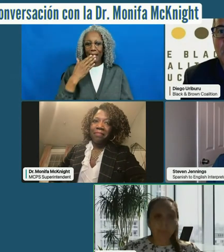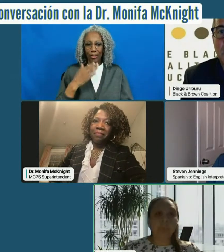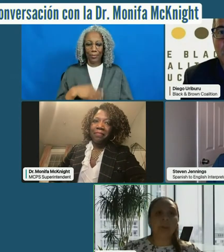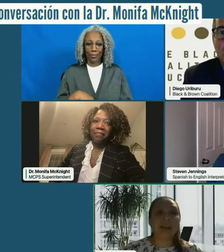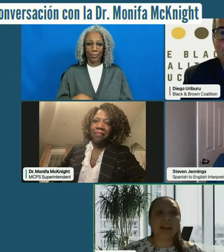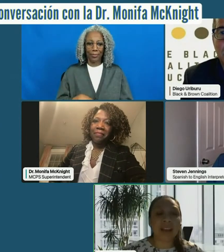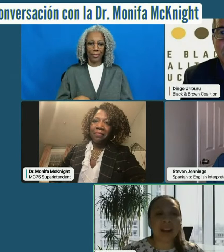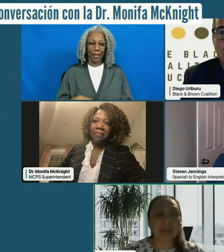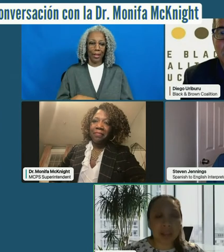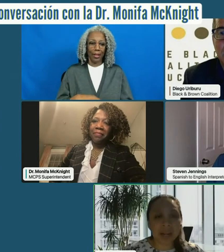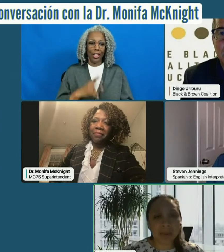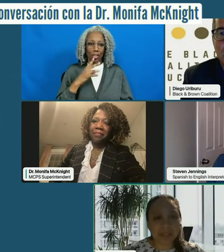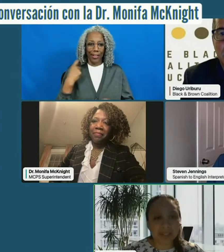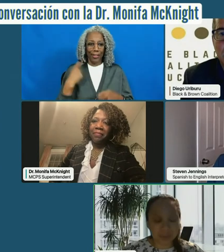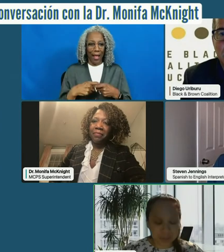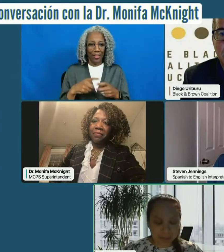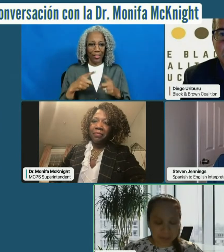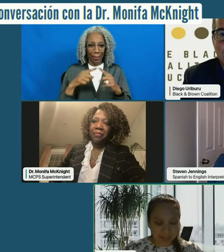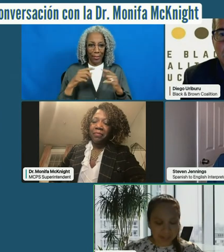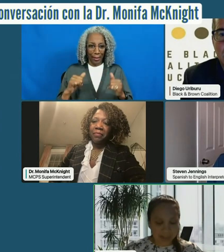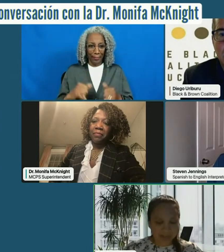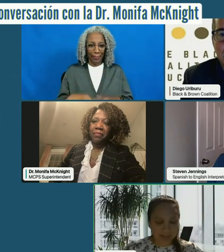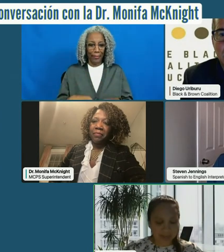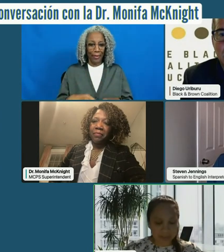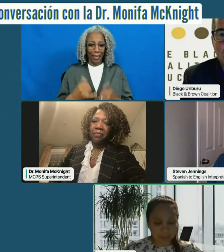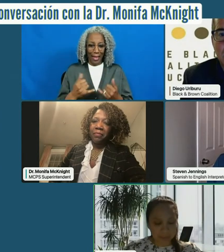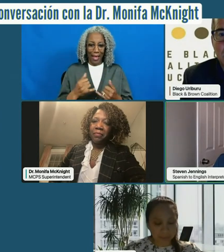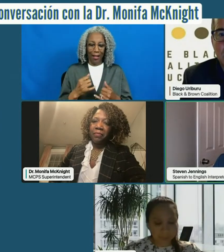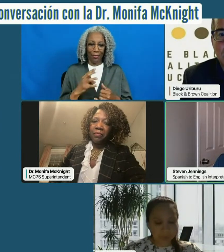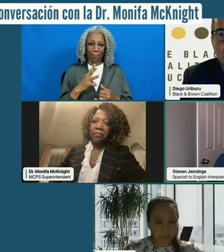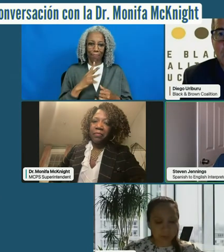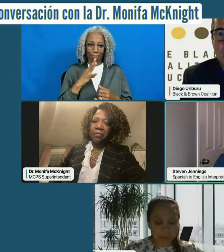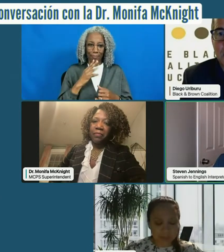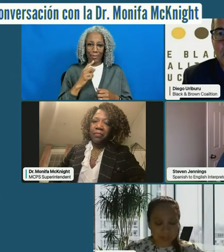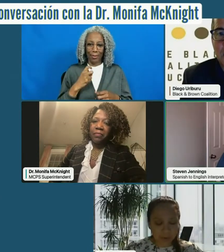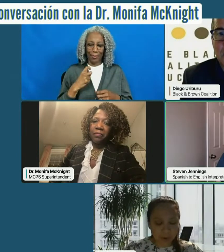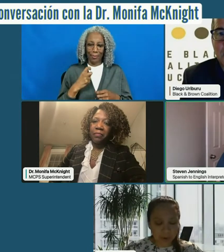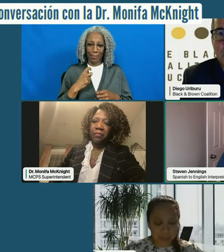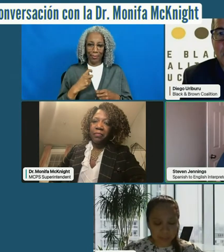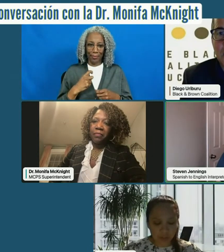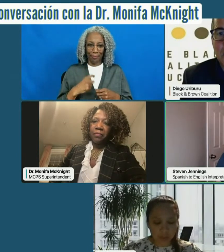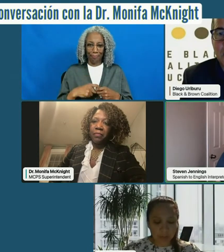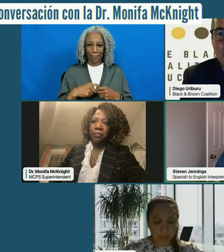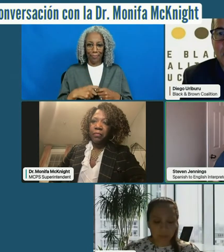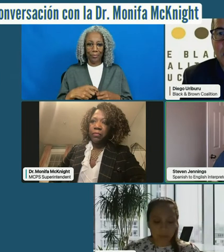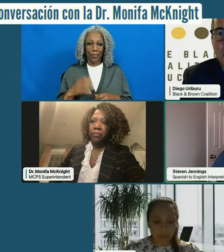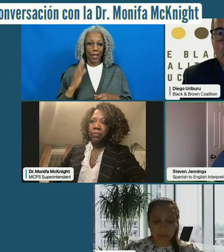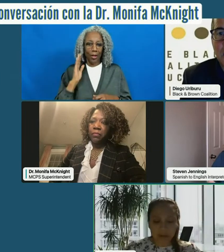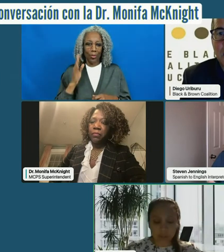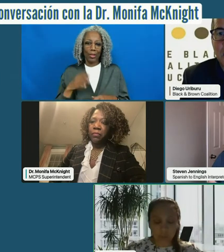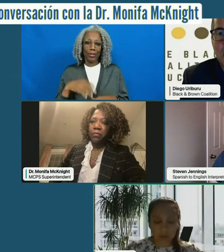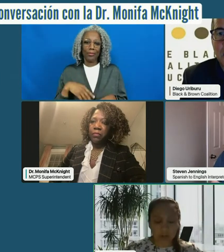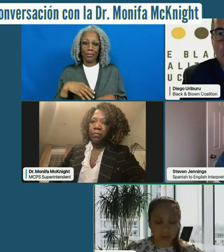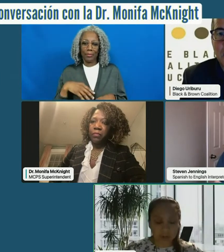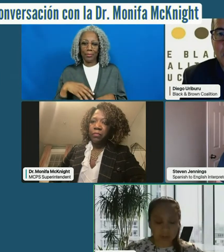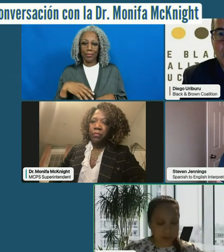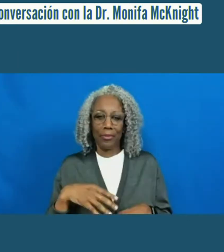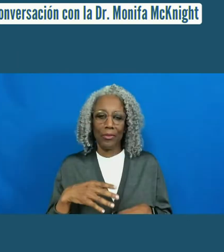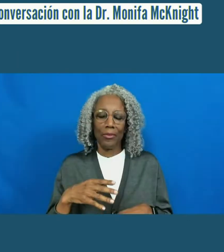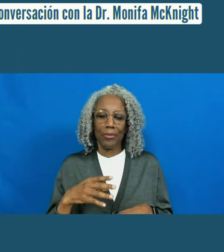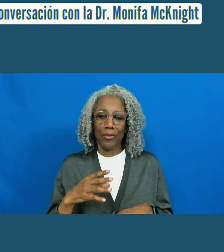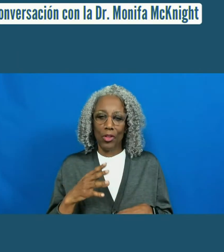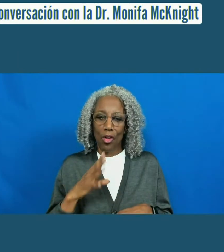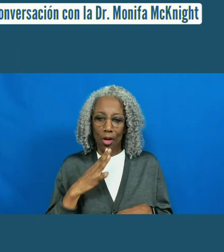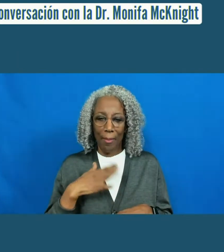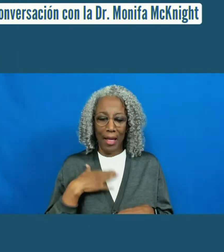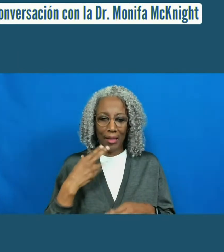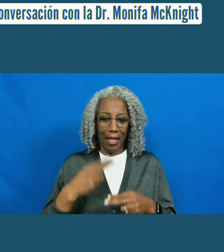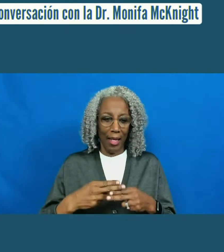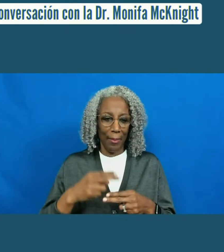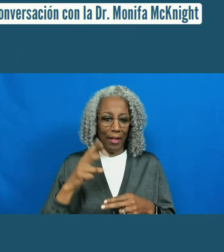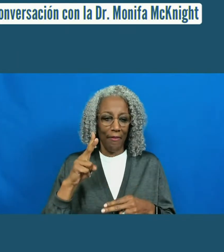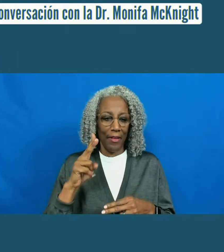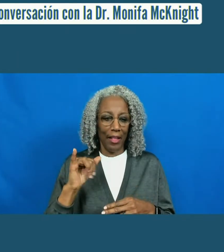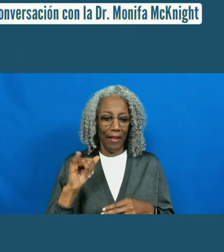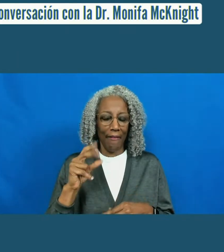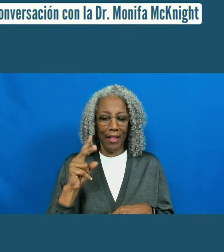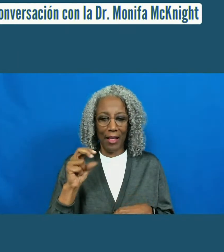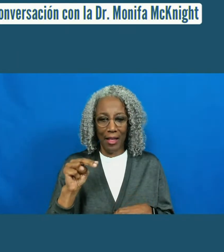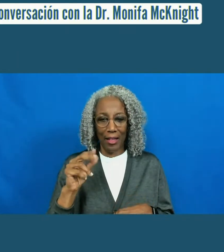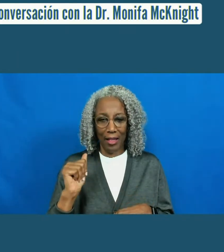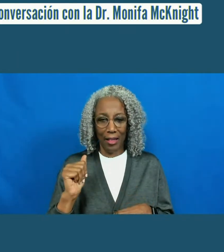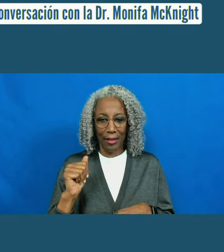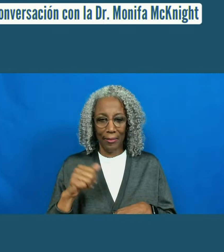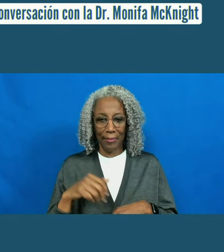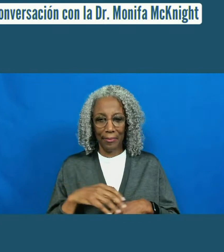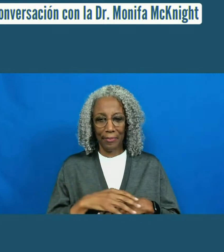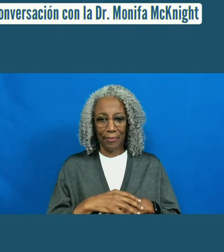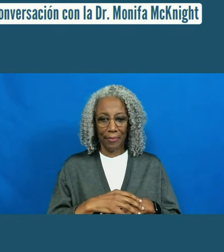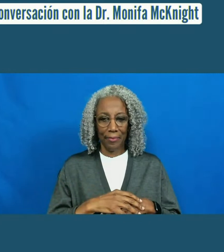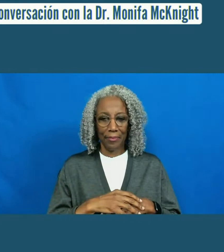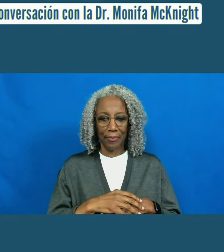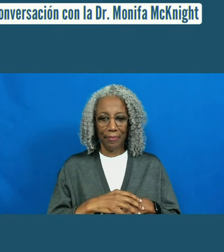Thank you. But